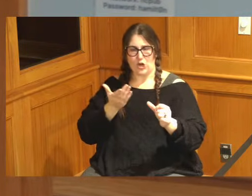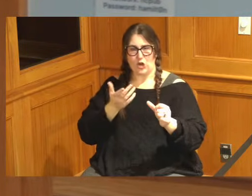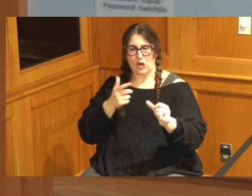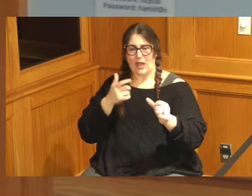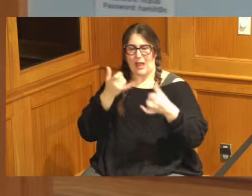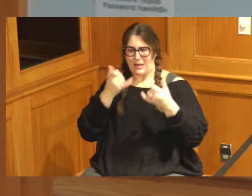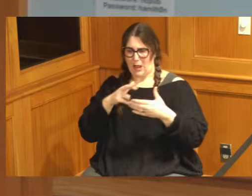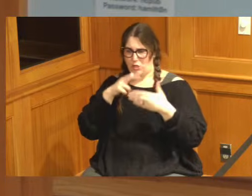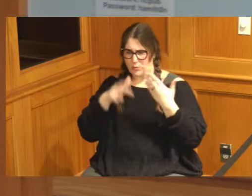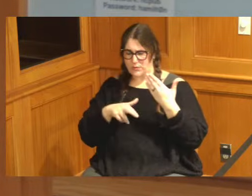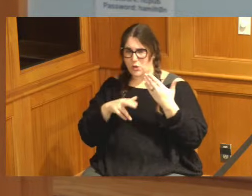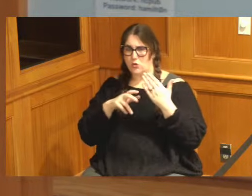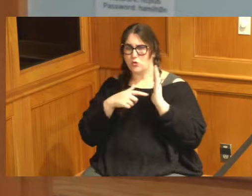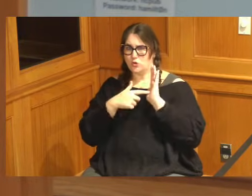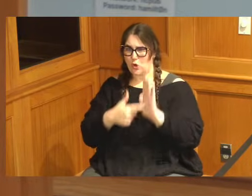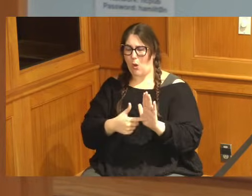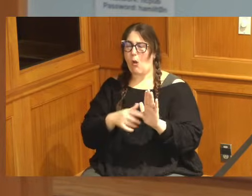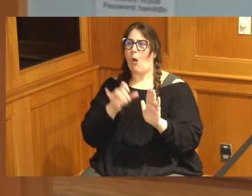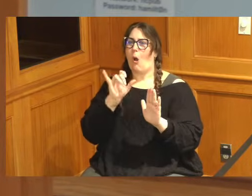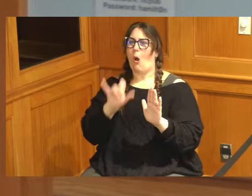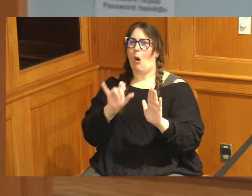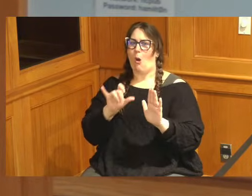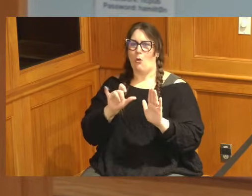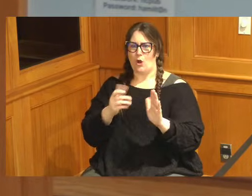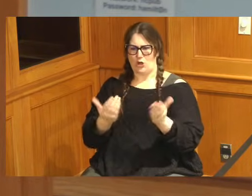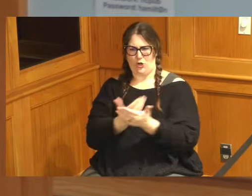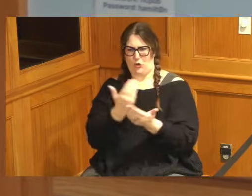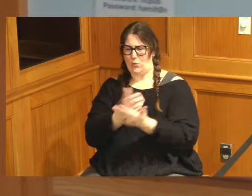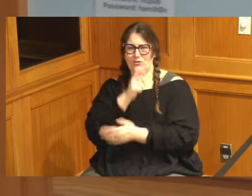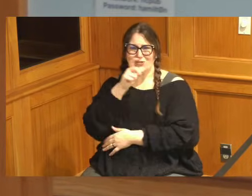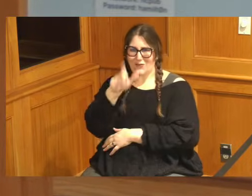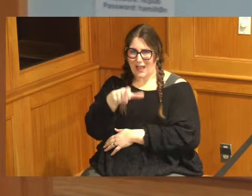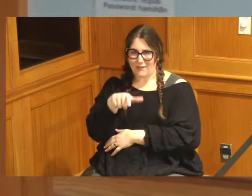that we don't have to create a new we now have to figure out. It's not easy, but we have to